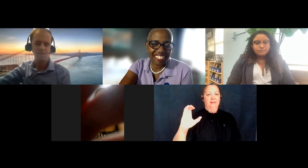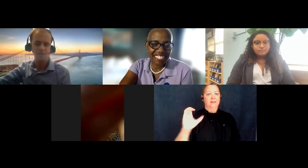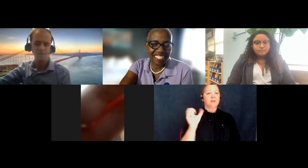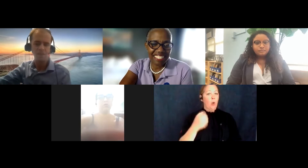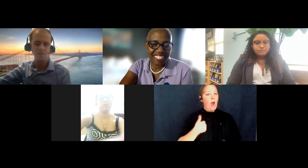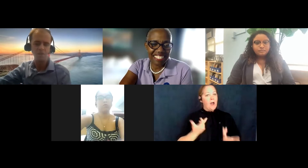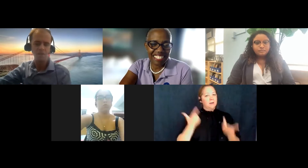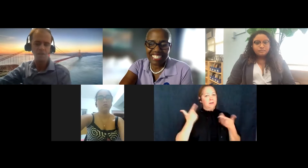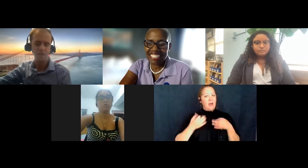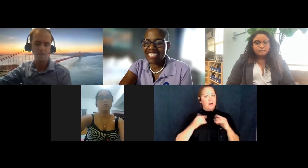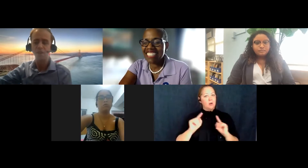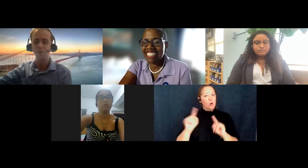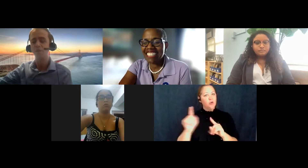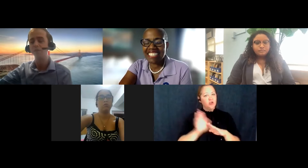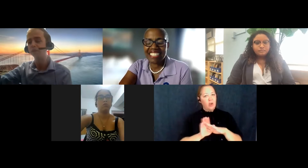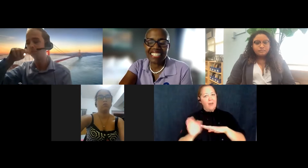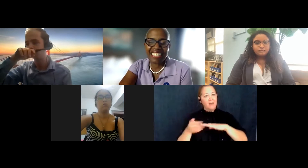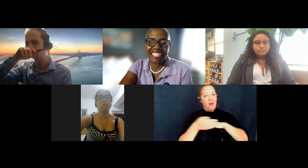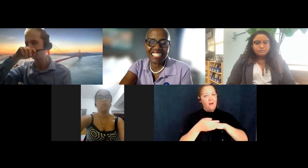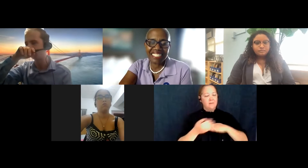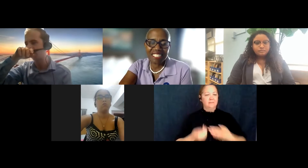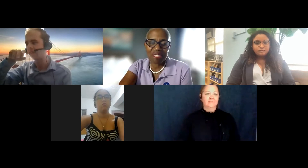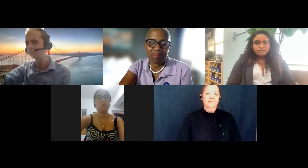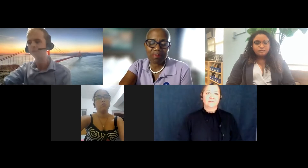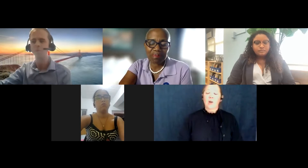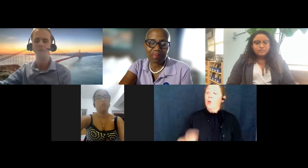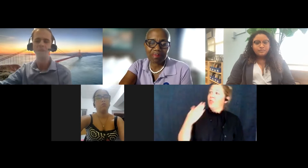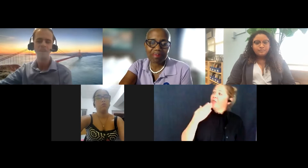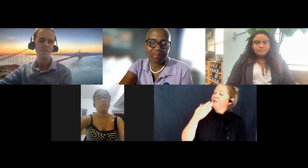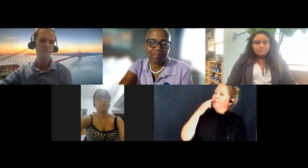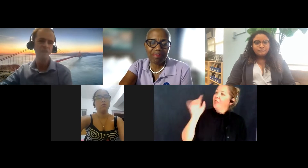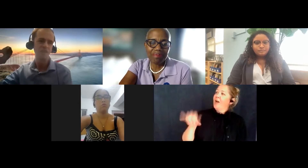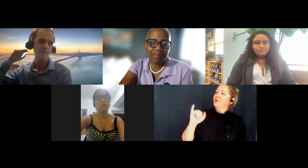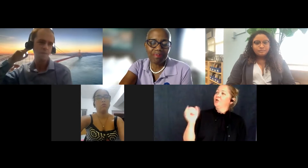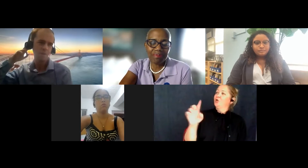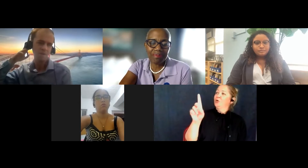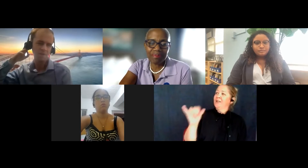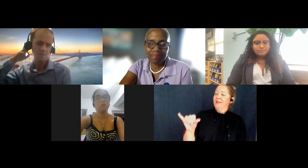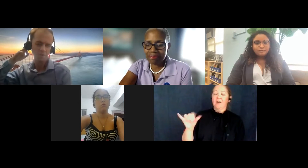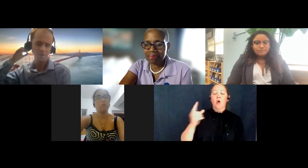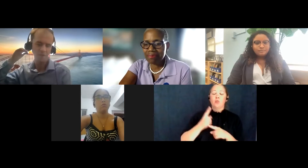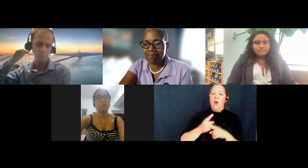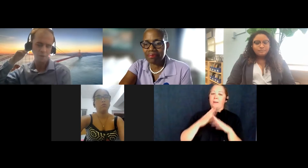Thank you for that, Judy. Going back to the Peace Corps, there is a detailed medical